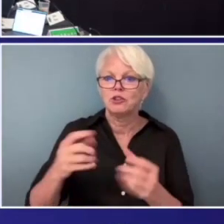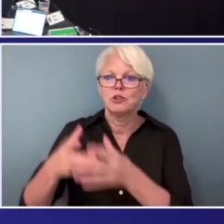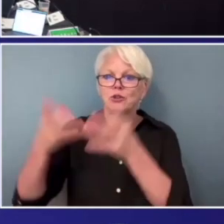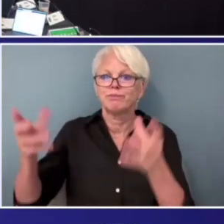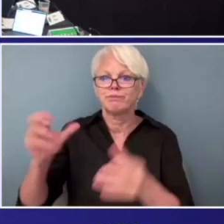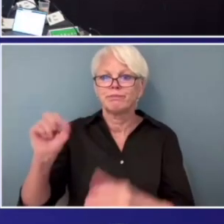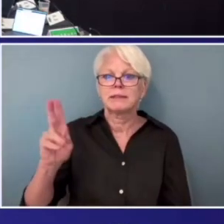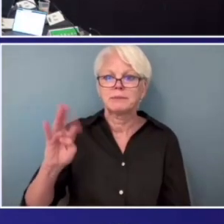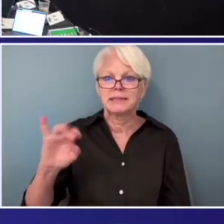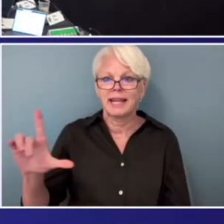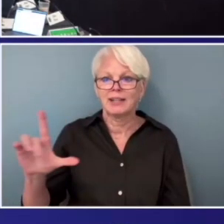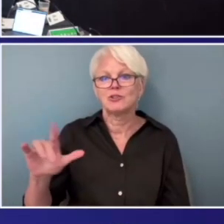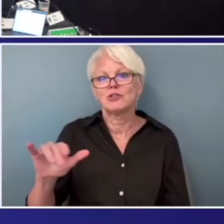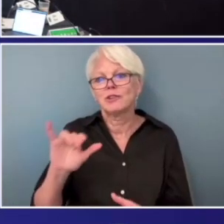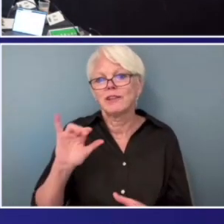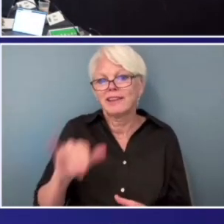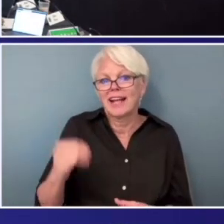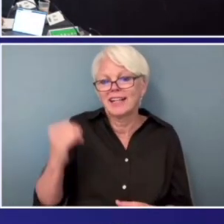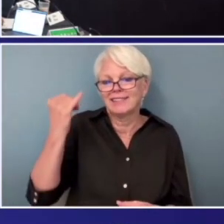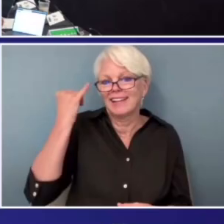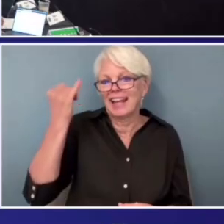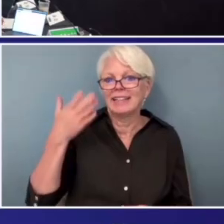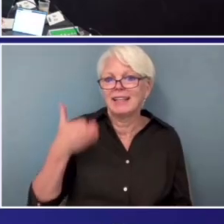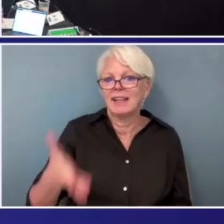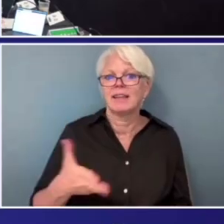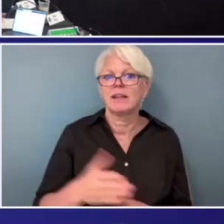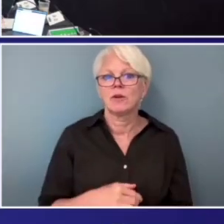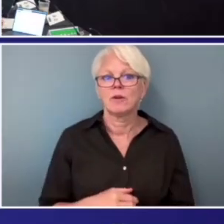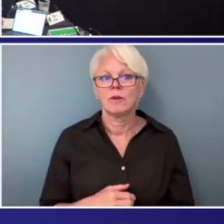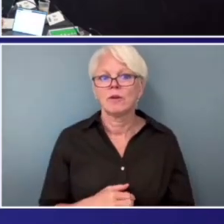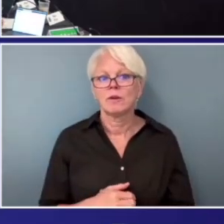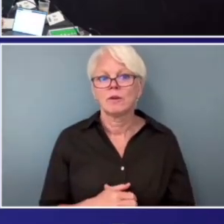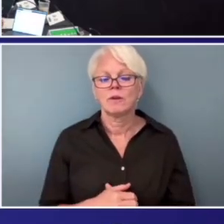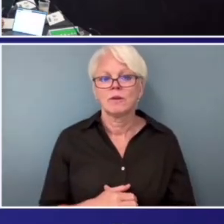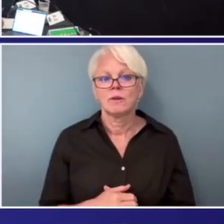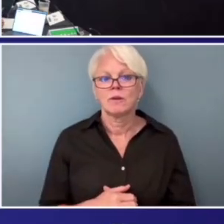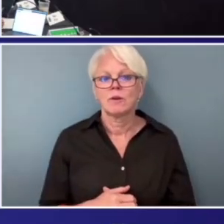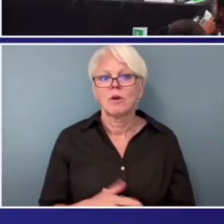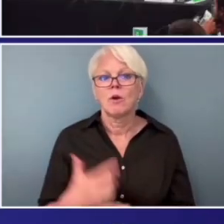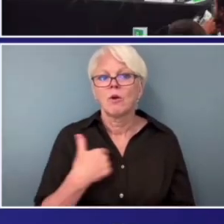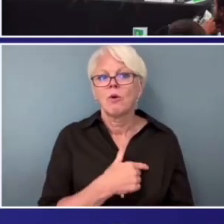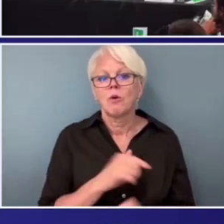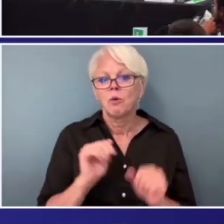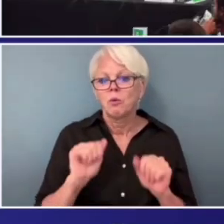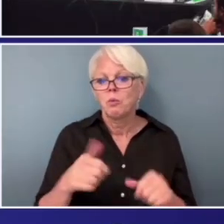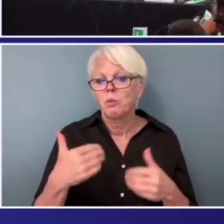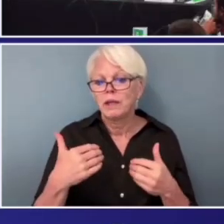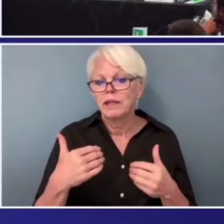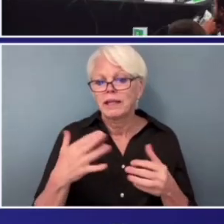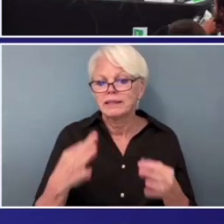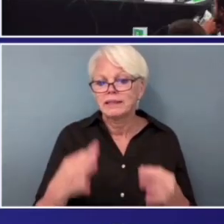So you know we can, we can have a -- we can definitely have a range,